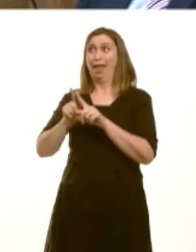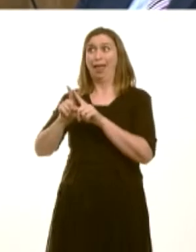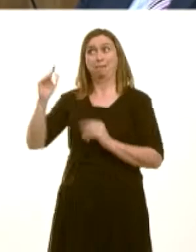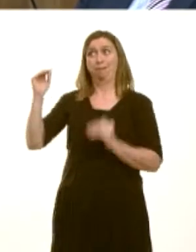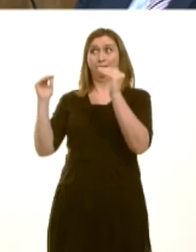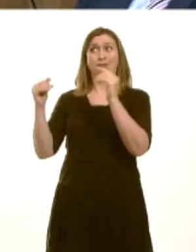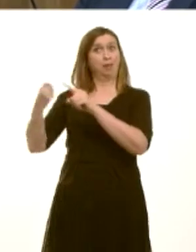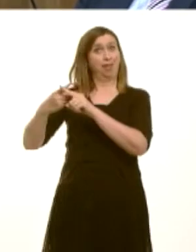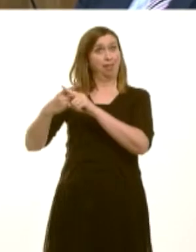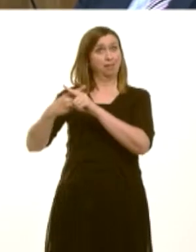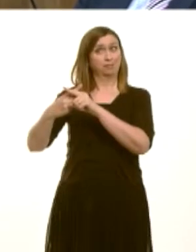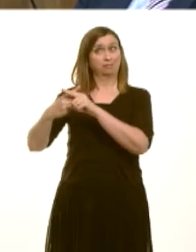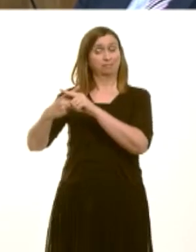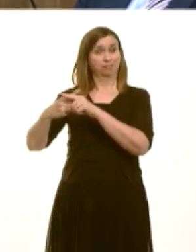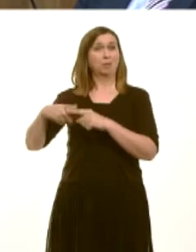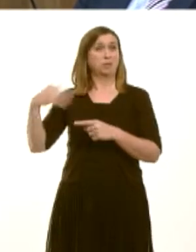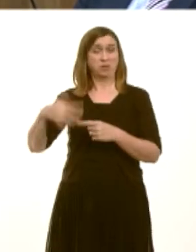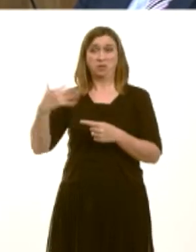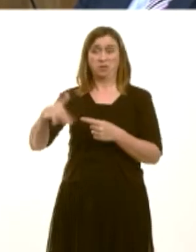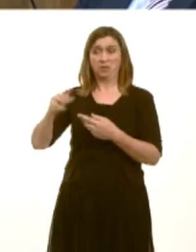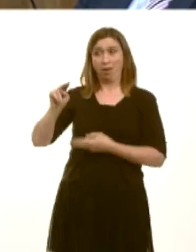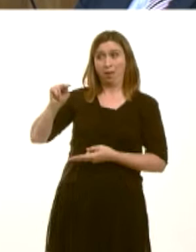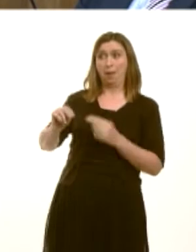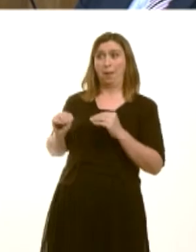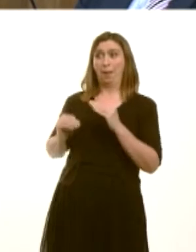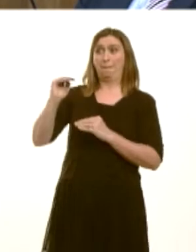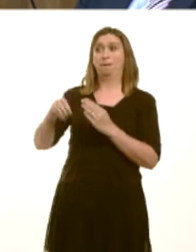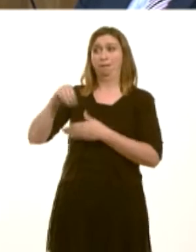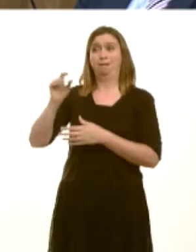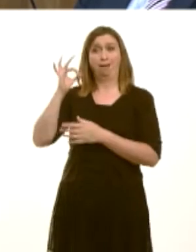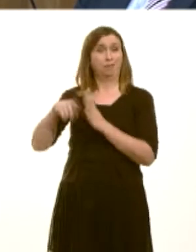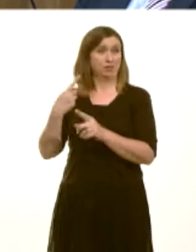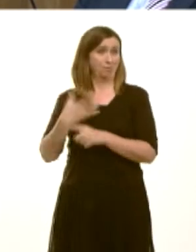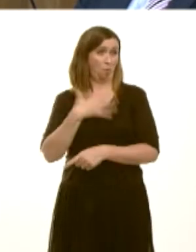which is what people in England pay, on average. We all know that what we have proposed doesnít